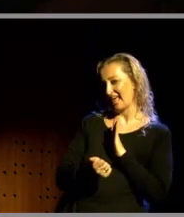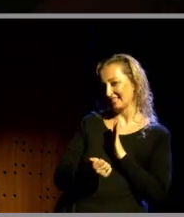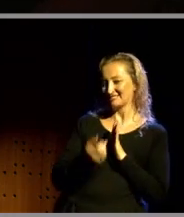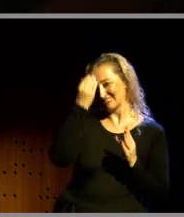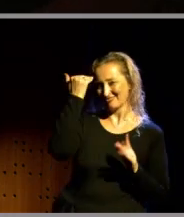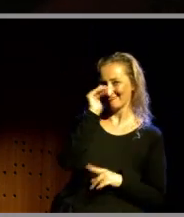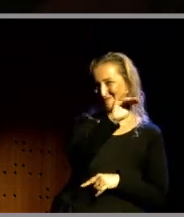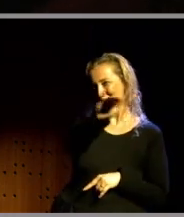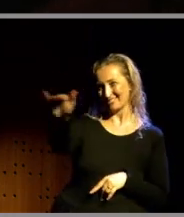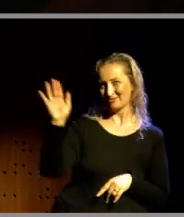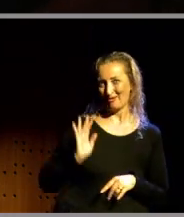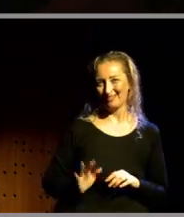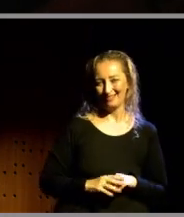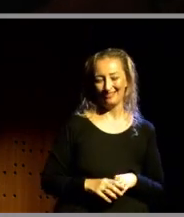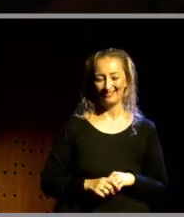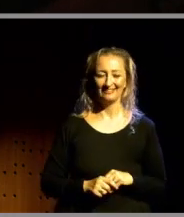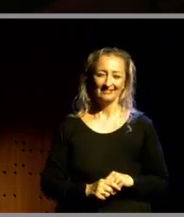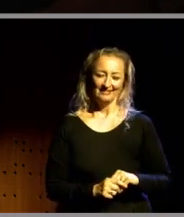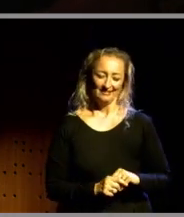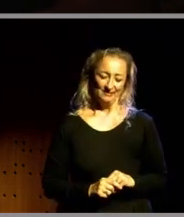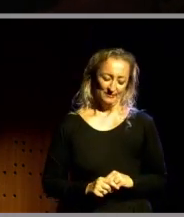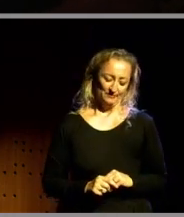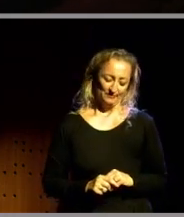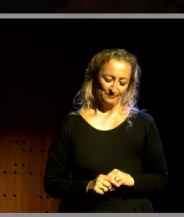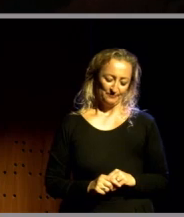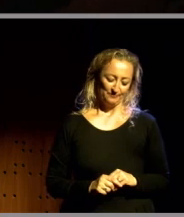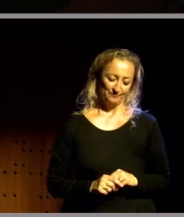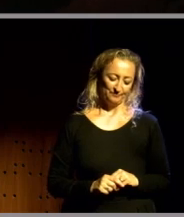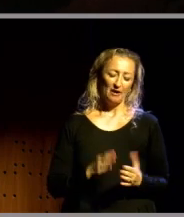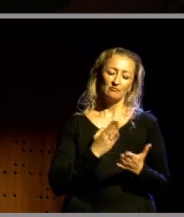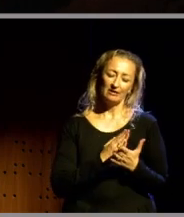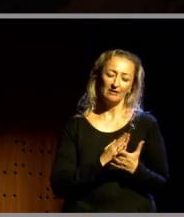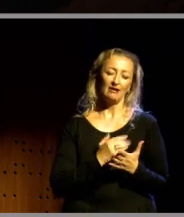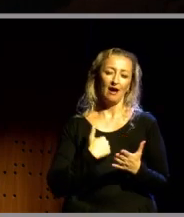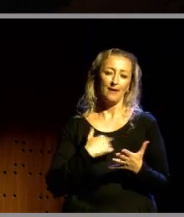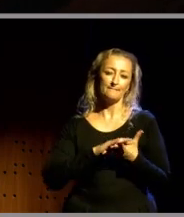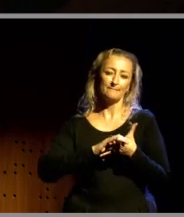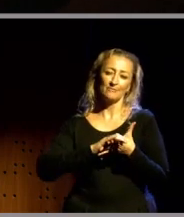And I really am grateful to have learned so